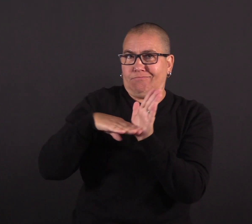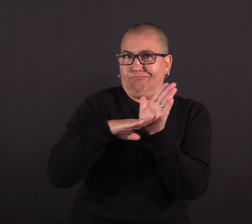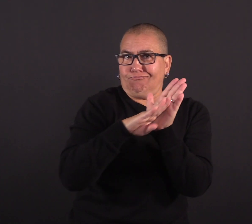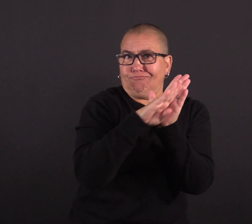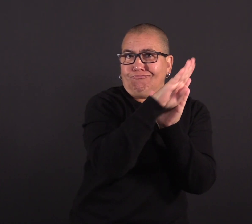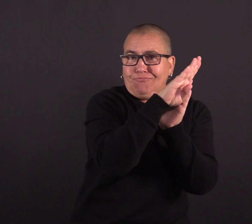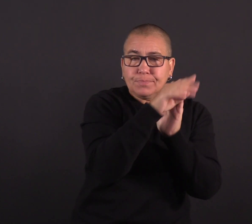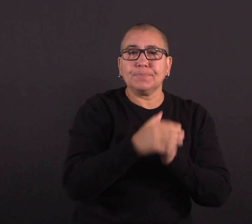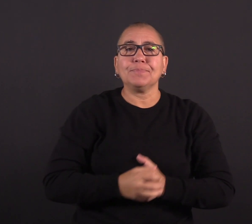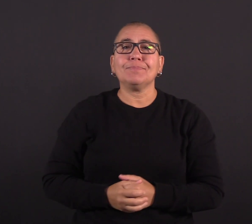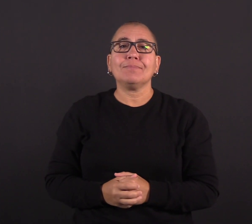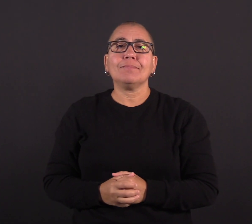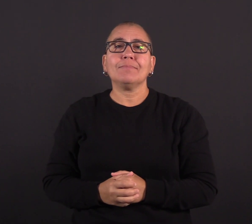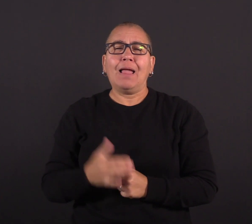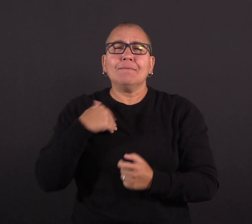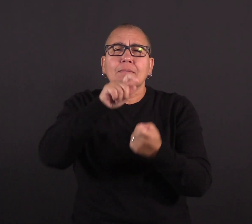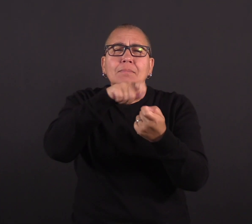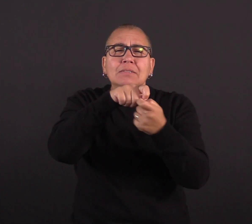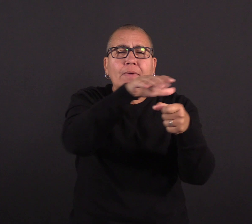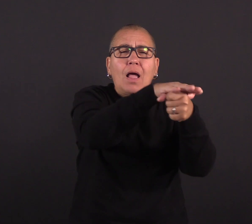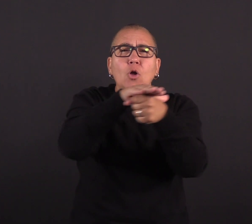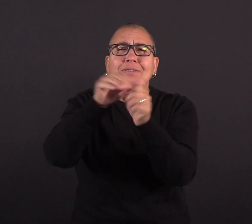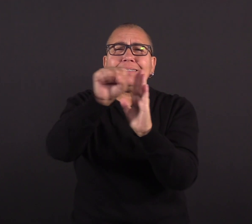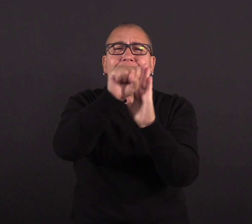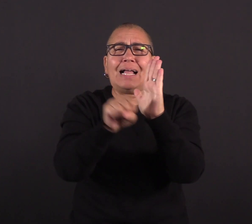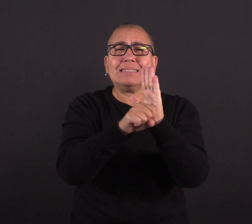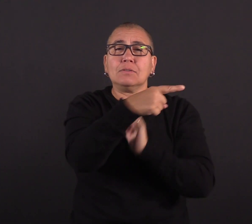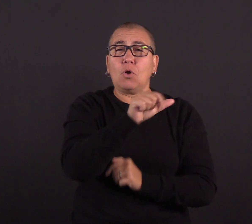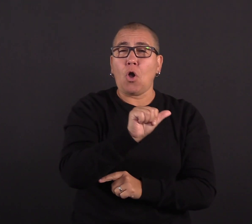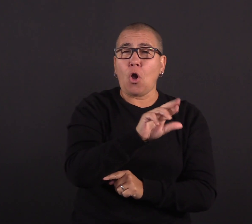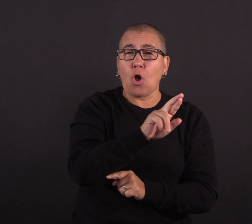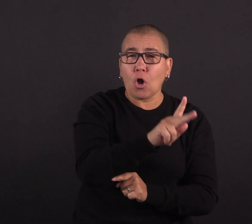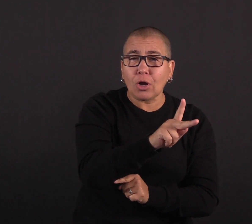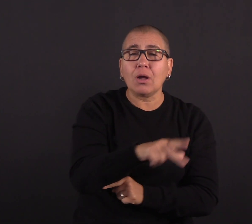continuing an upward trend that began in late July,